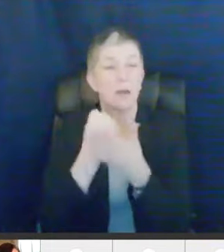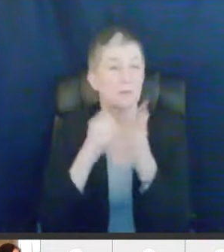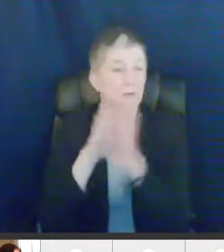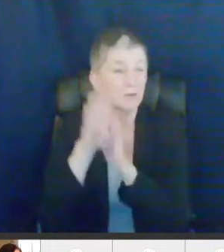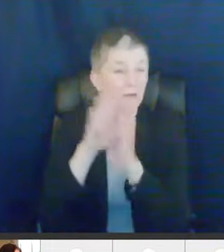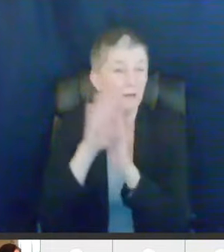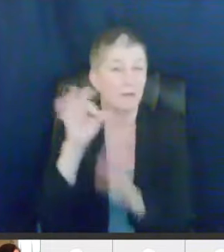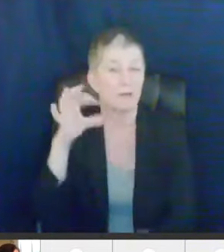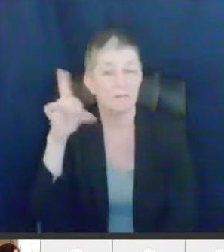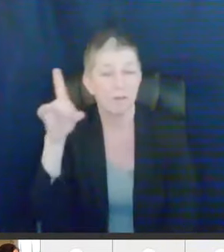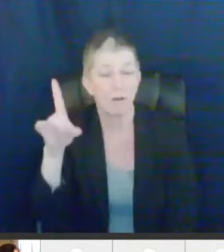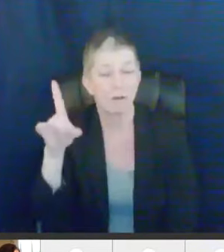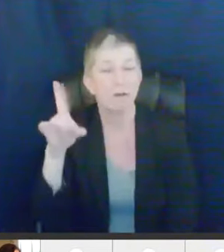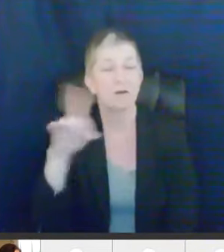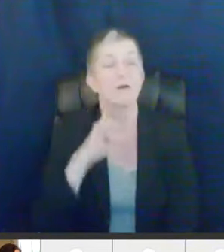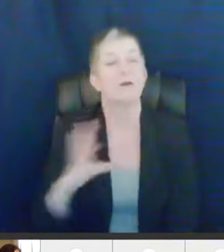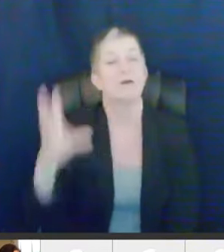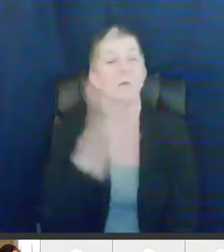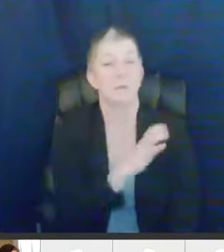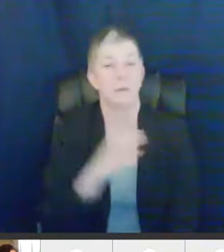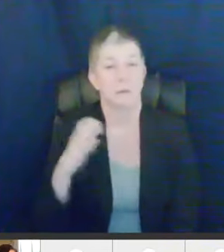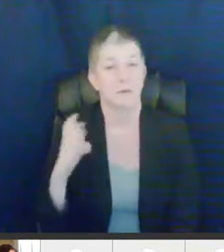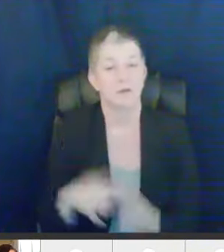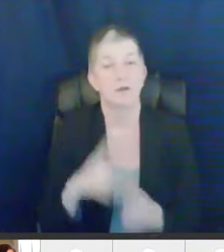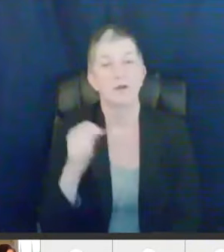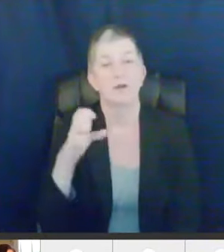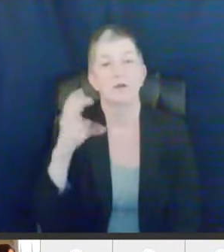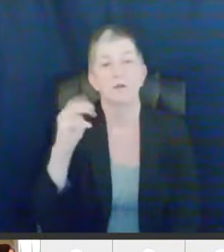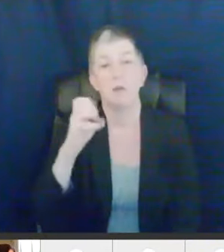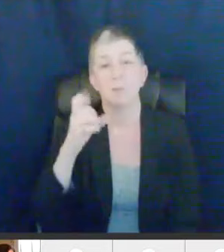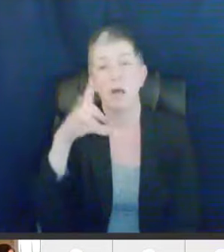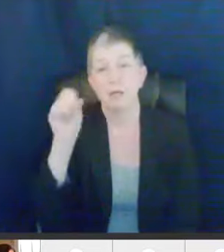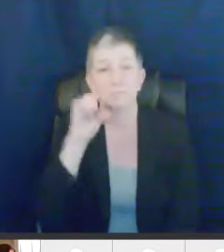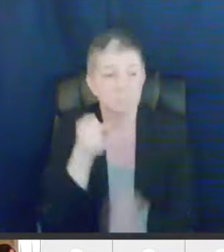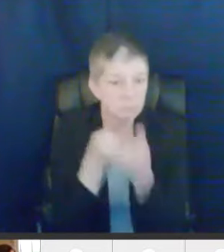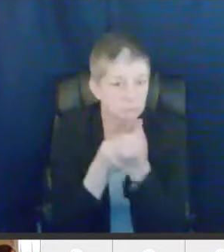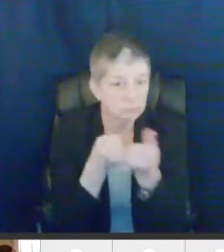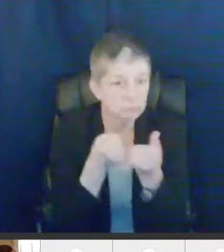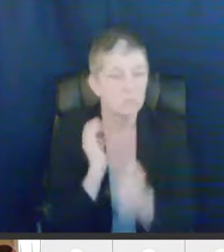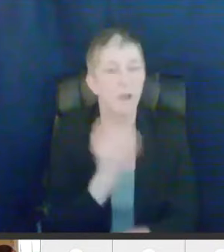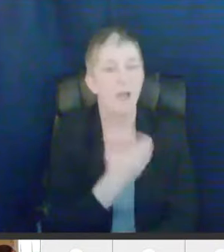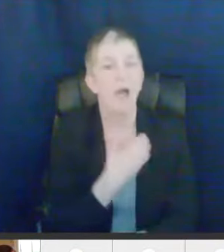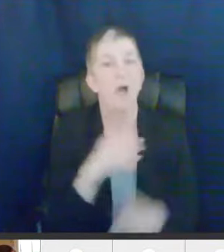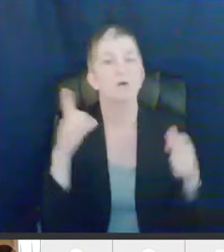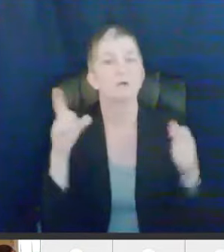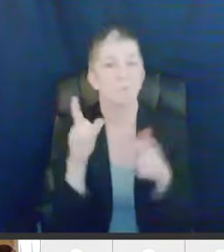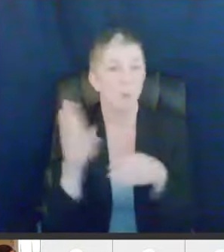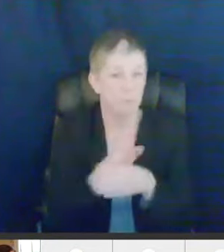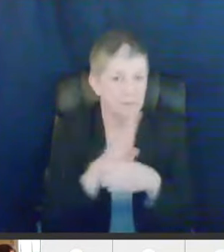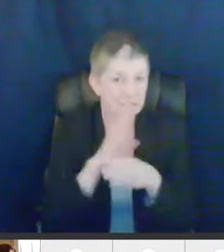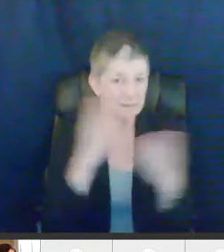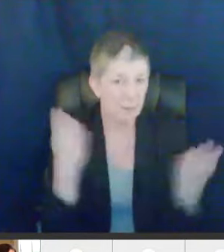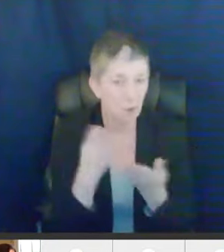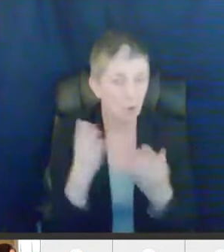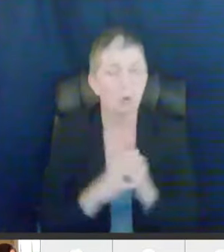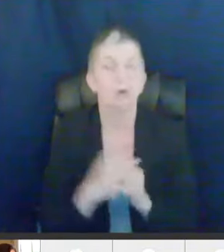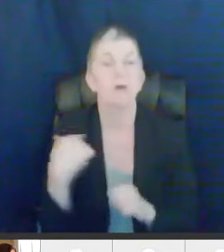by former county commissioner Tom Ellis for their support of our Montgomery County small businesses and we would also like to extend our thanks and